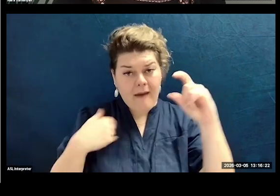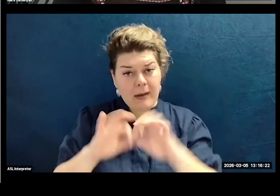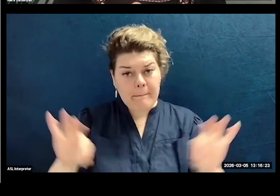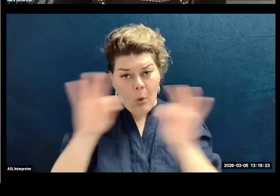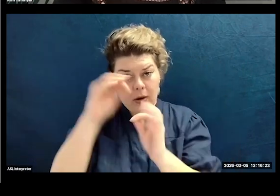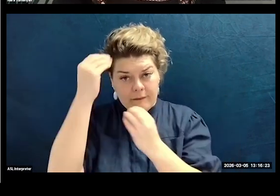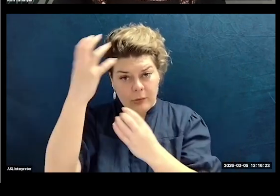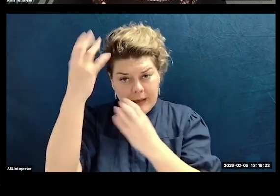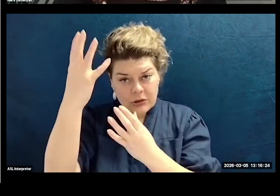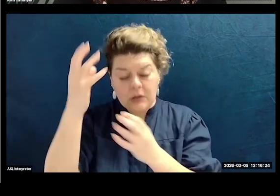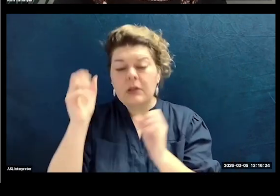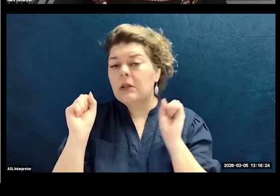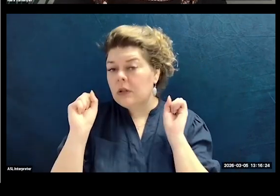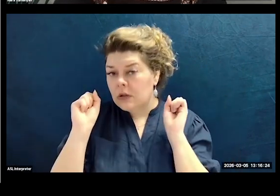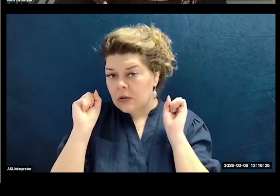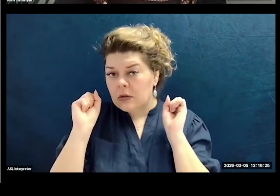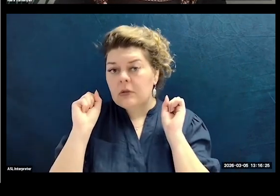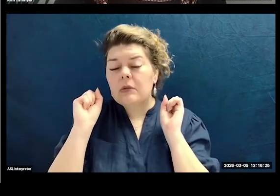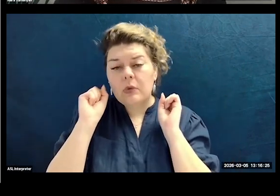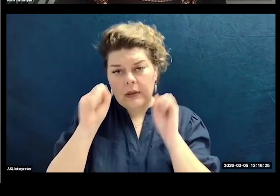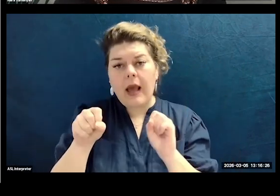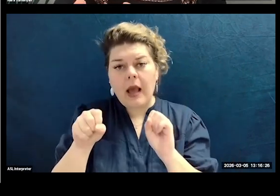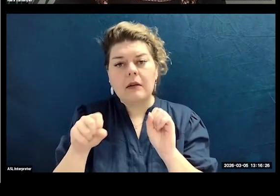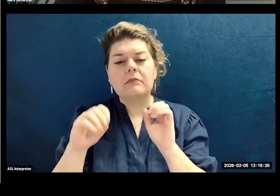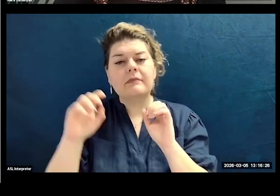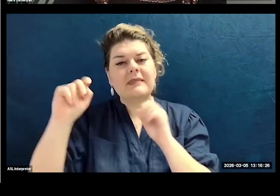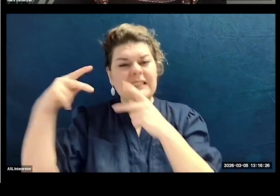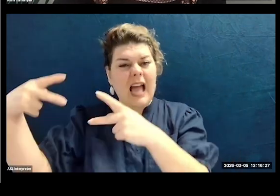you can tag them once